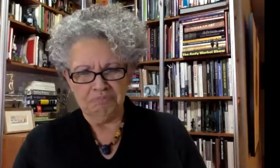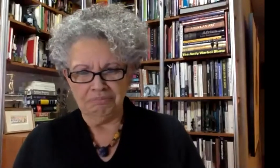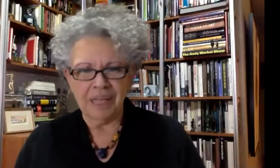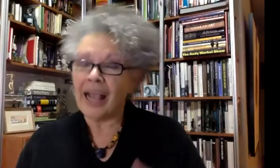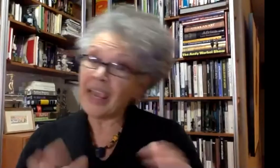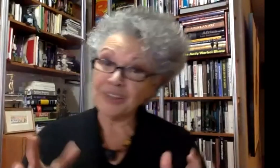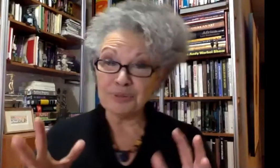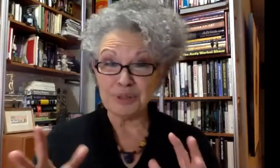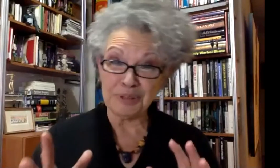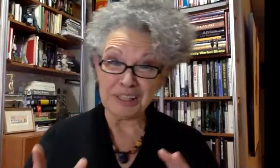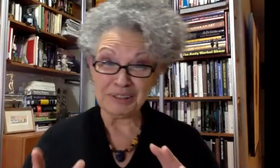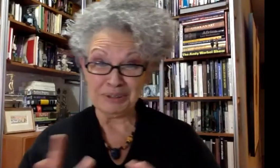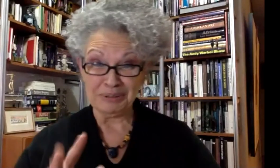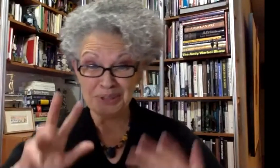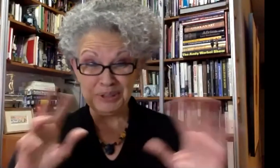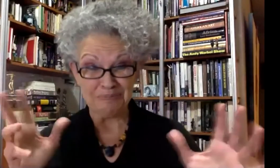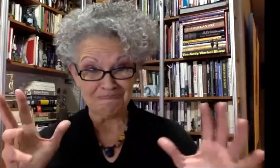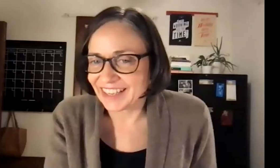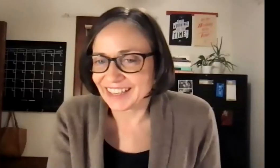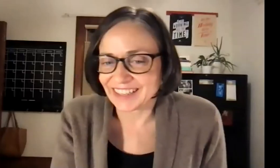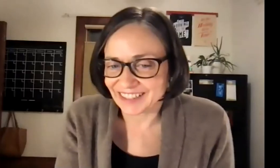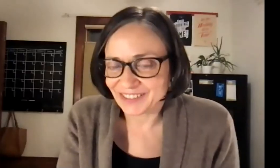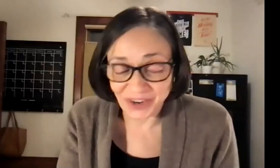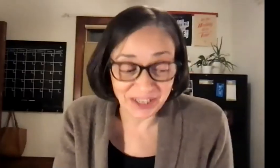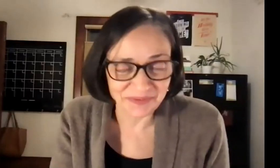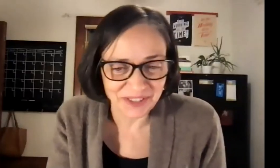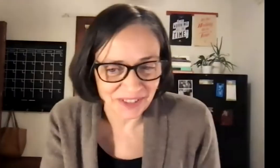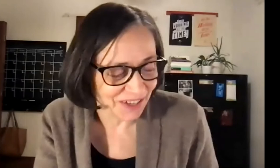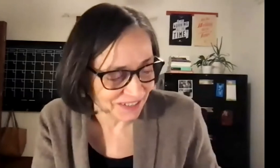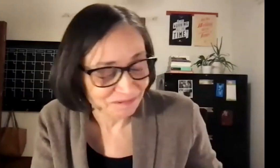As I was thinking about how to approach this topic, Oprah Winfrey funded "Beloved" and